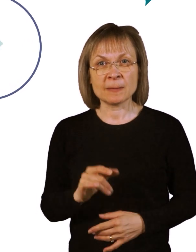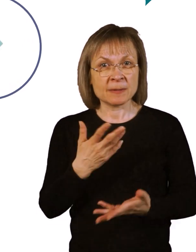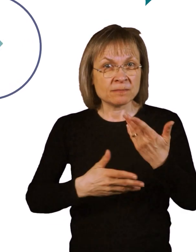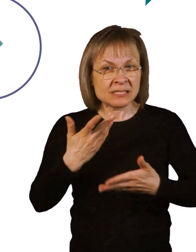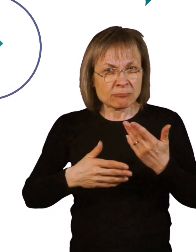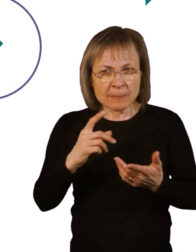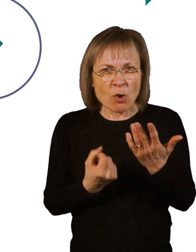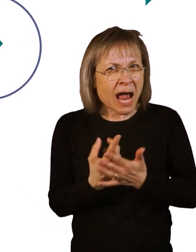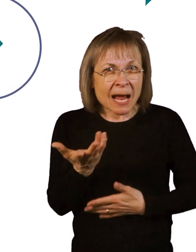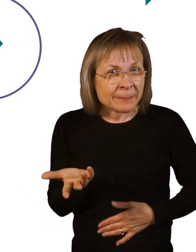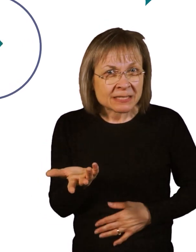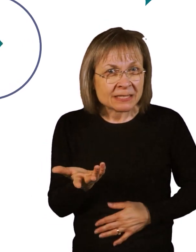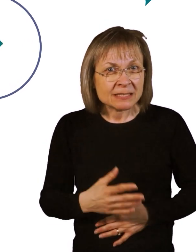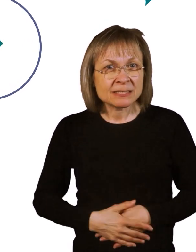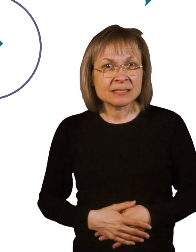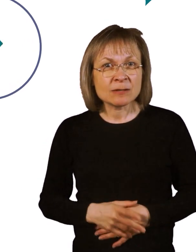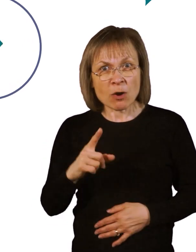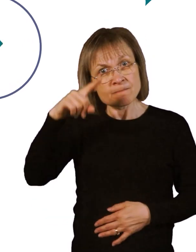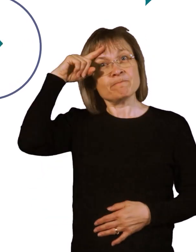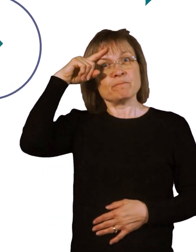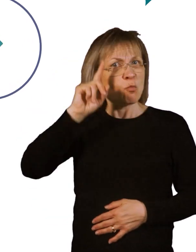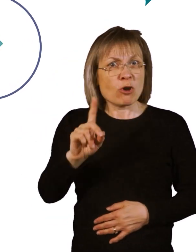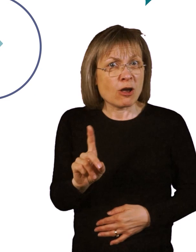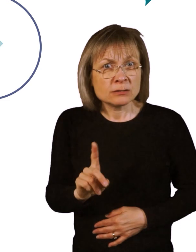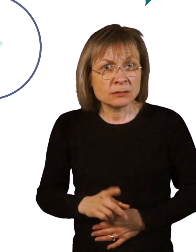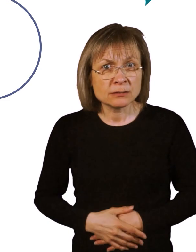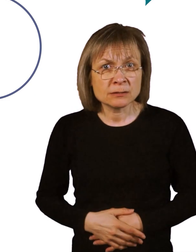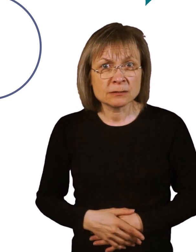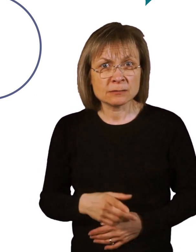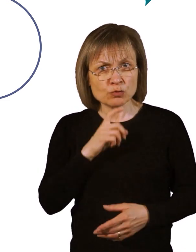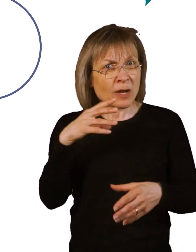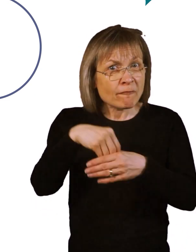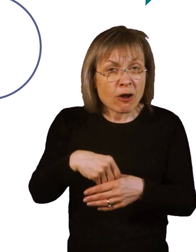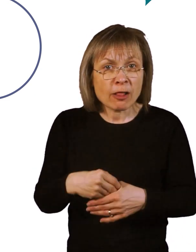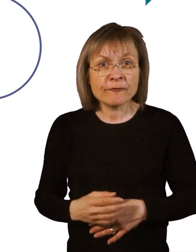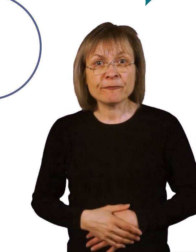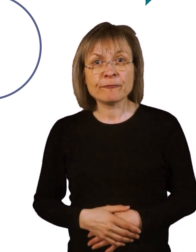You might want to include a description of what happened. What stands out most in your memory. Who was involved.